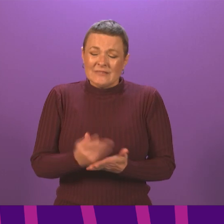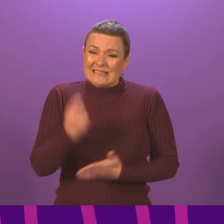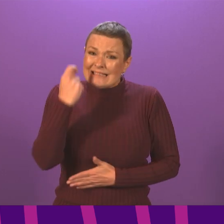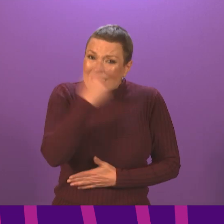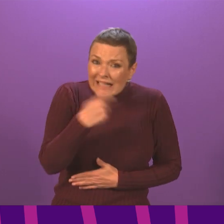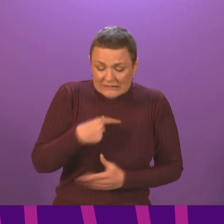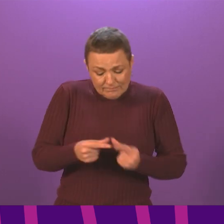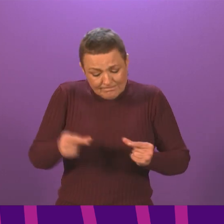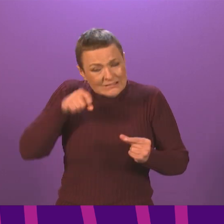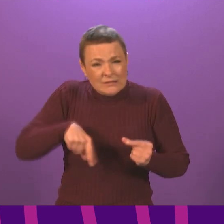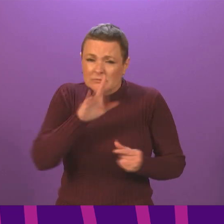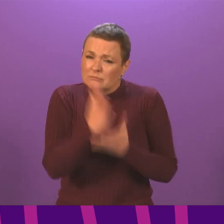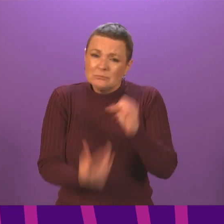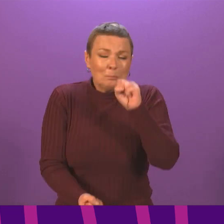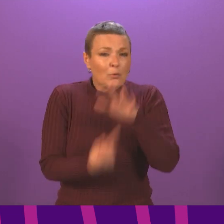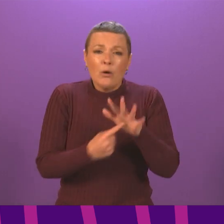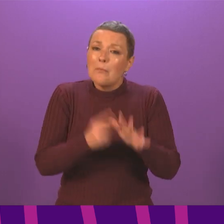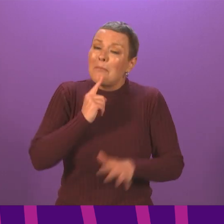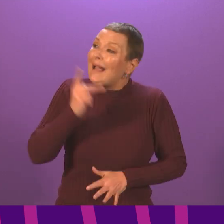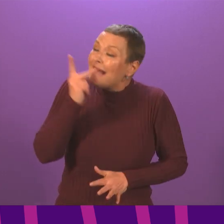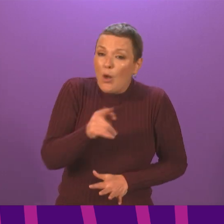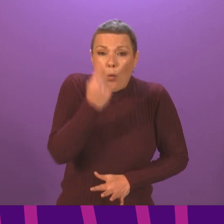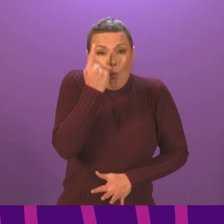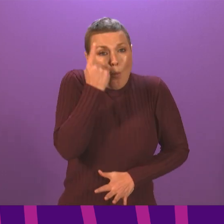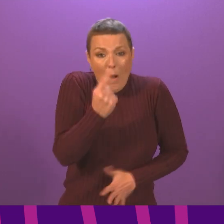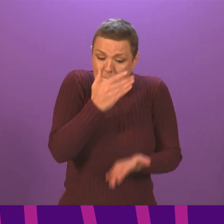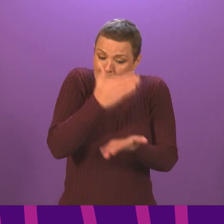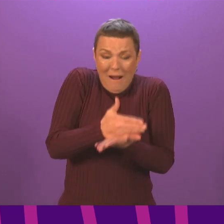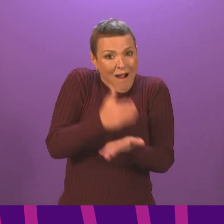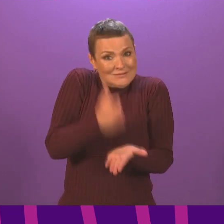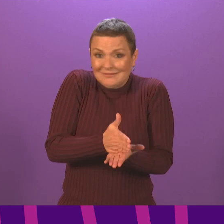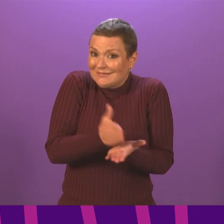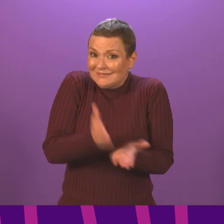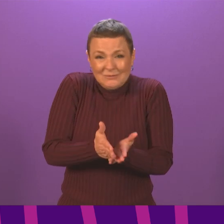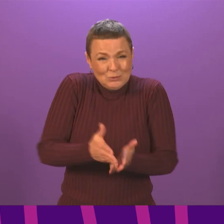Testing is undeniably important, but it is just one layer of protection. Many layers